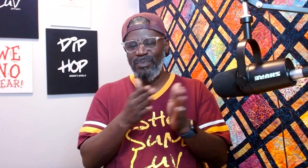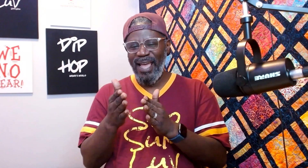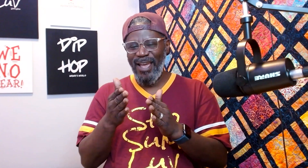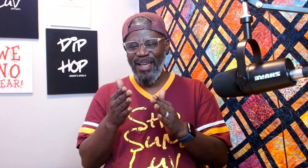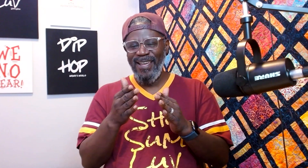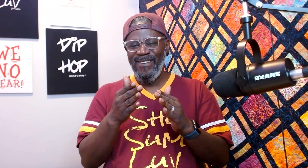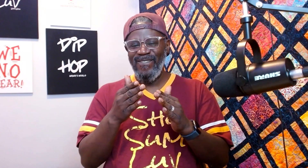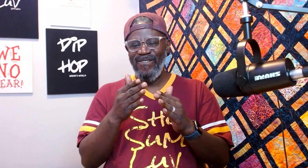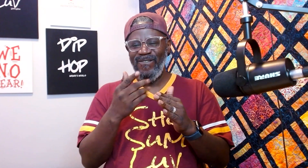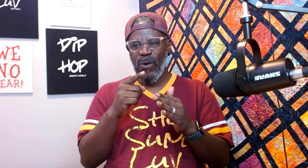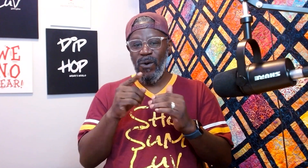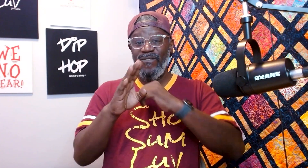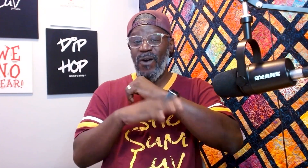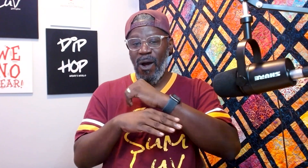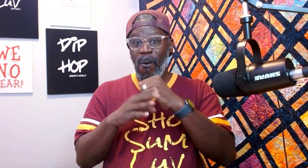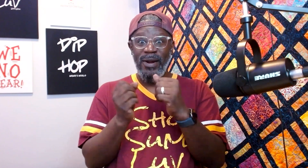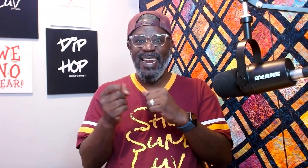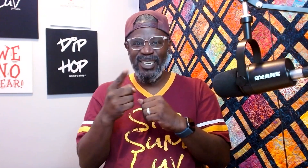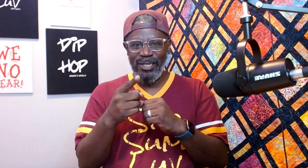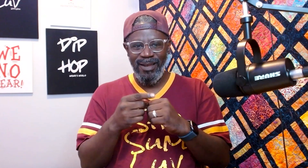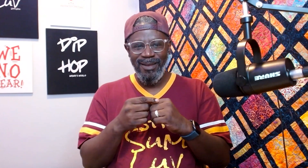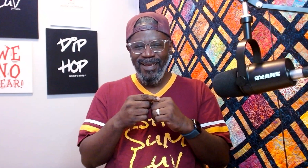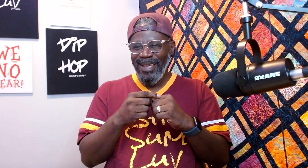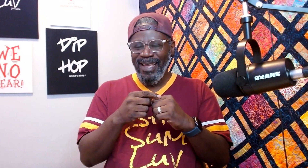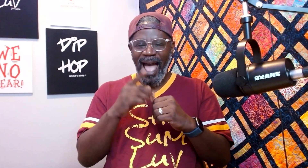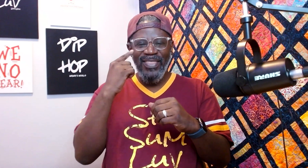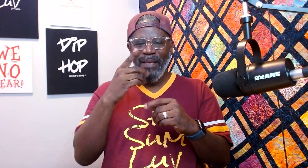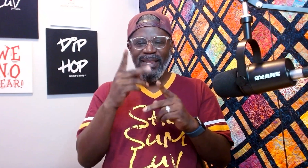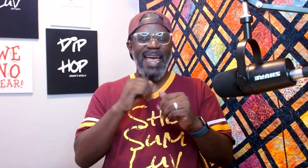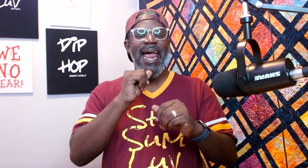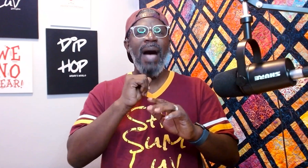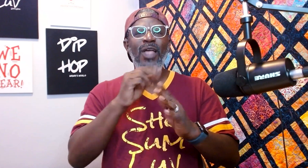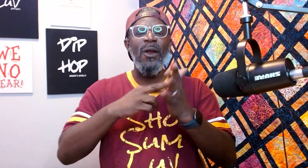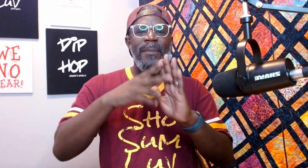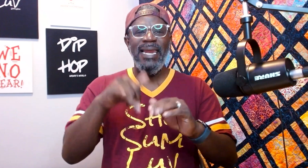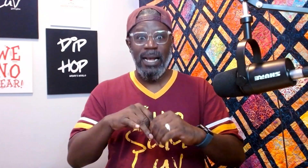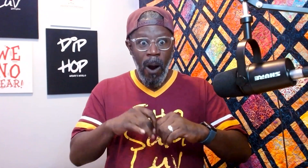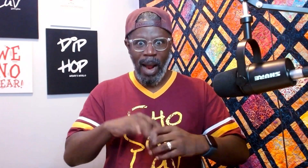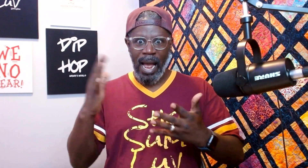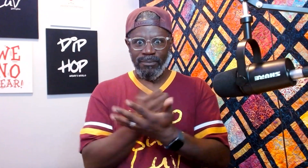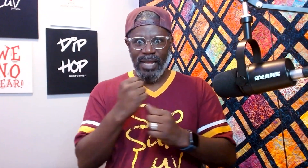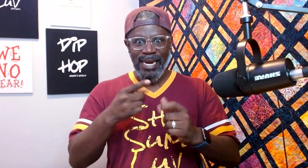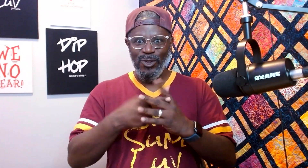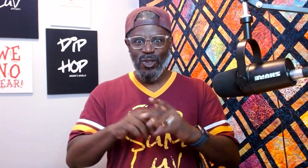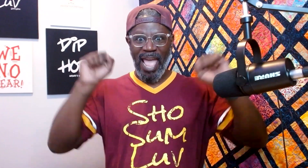prepare for the fall or the next year, I think. I don't mean like, oh, I need to start